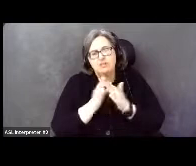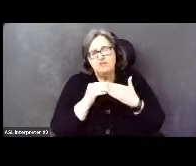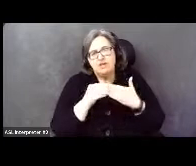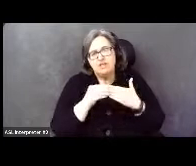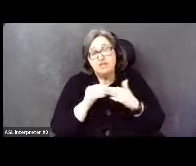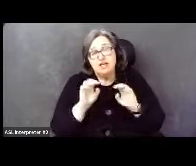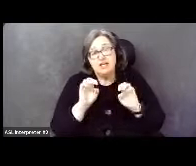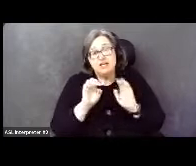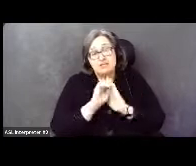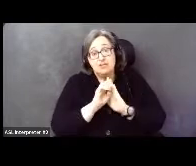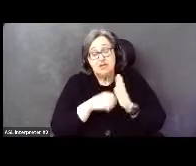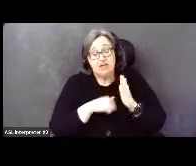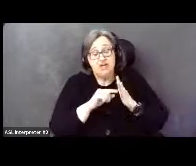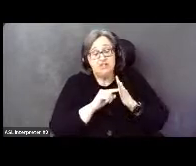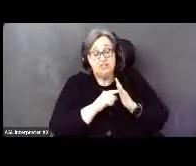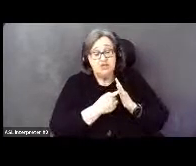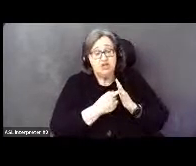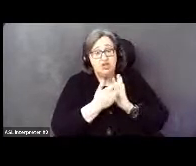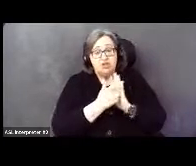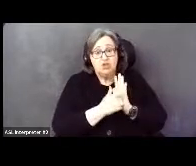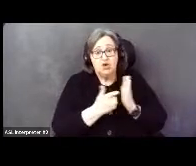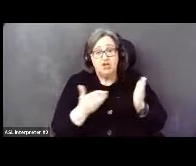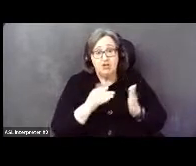towards the law here in Texas, there